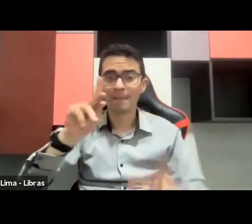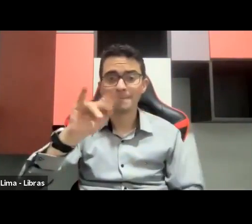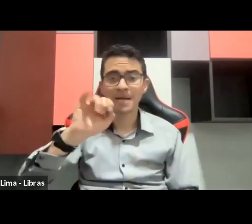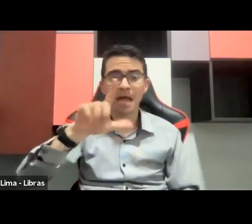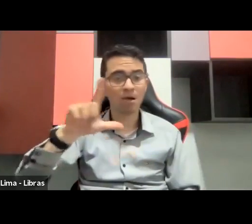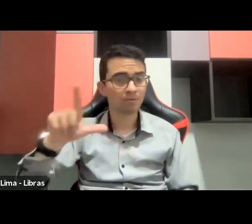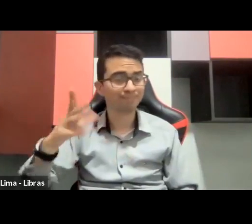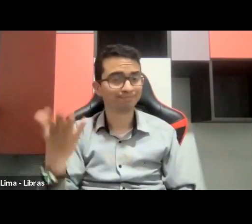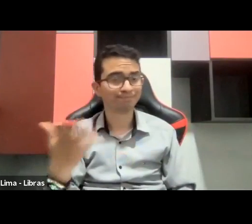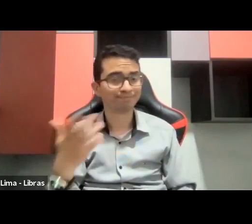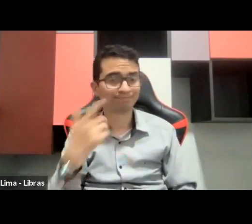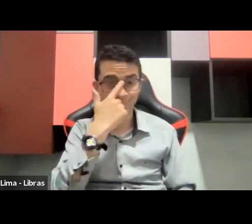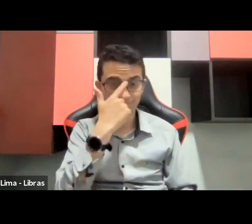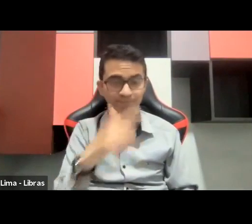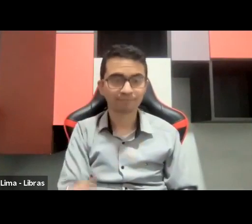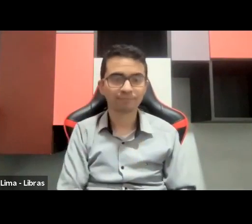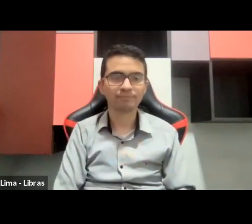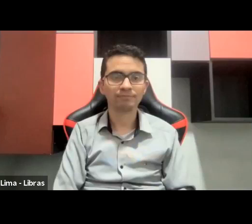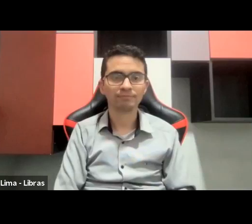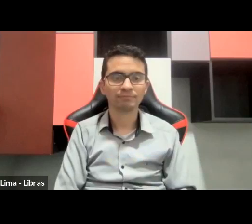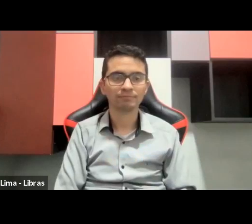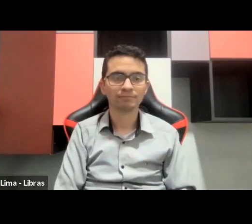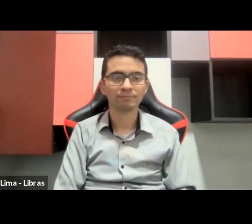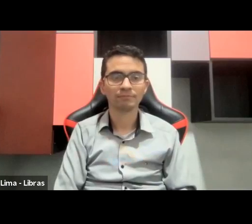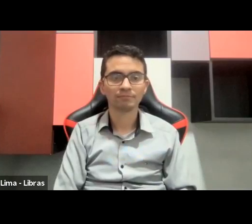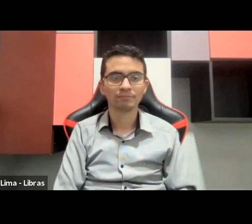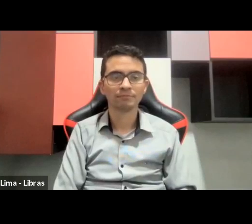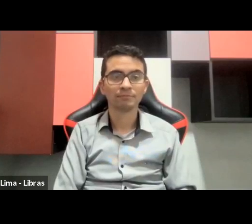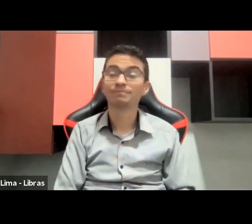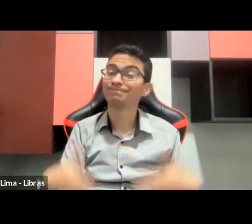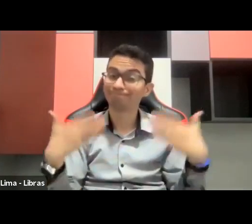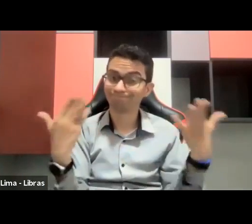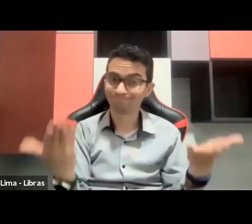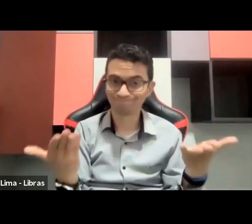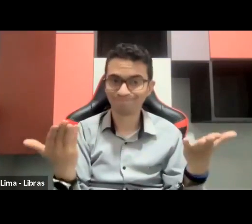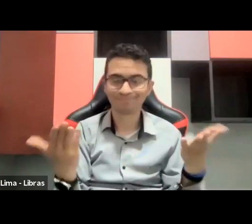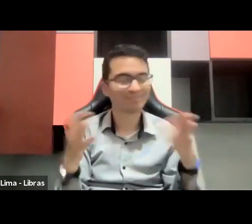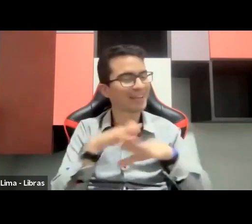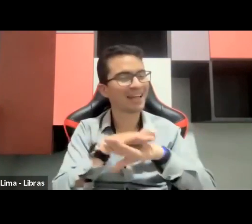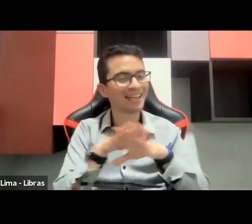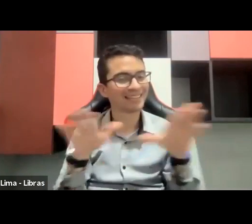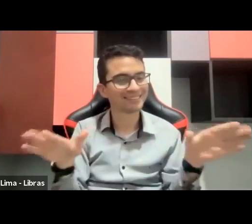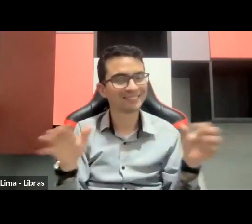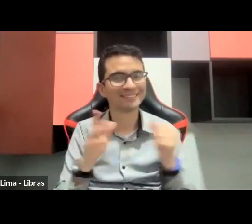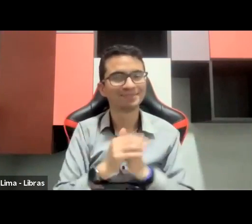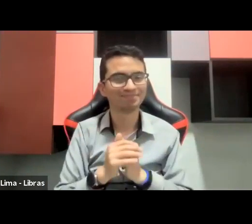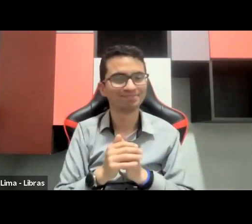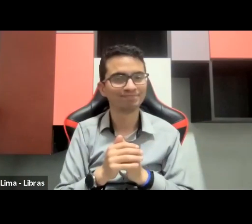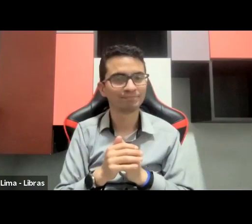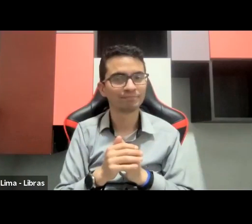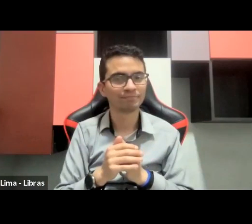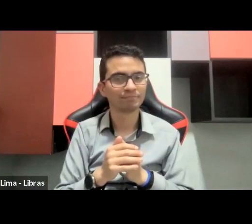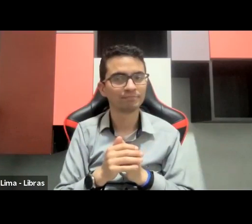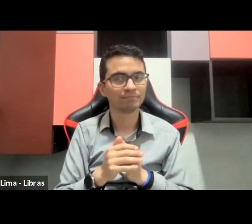a sense. FM's. Okay, up this Okay, up this.